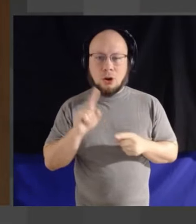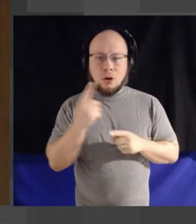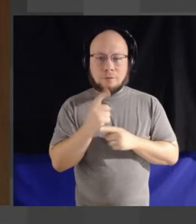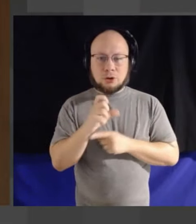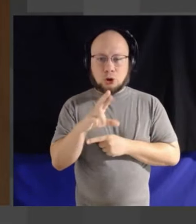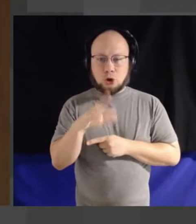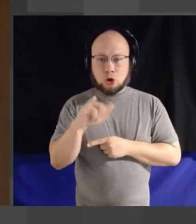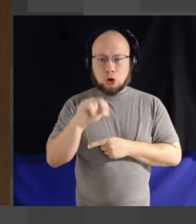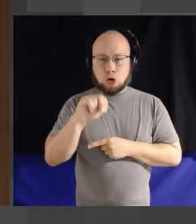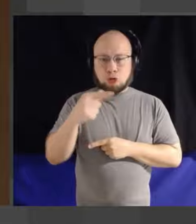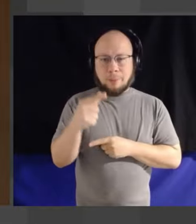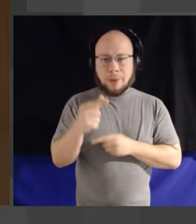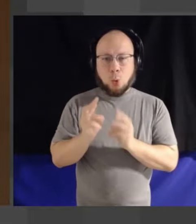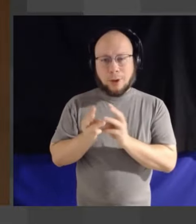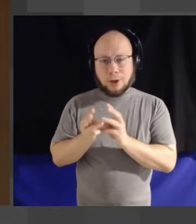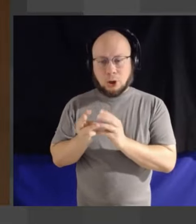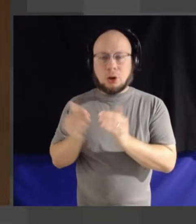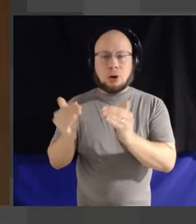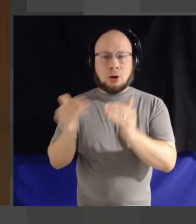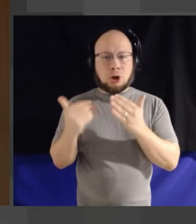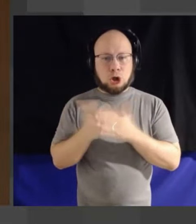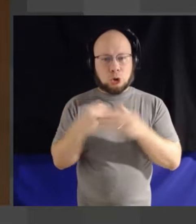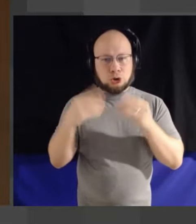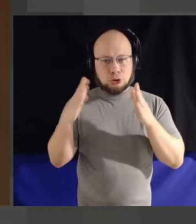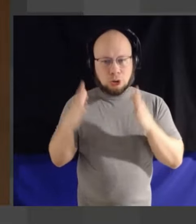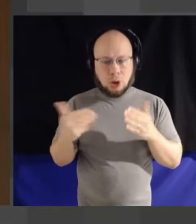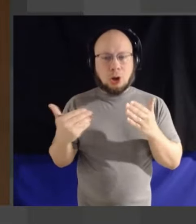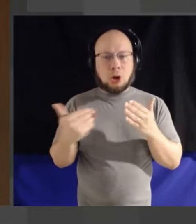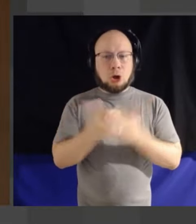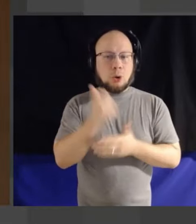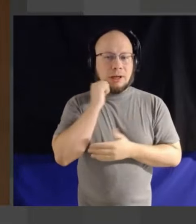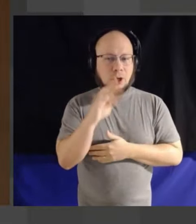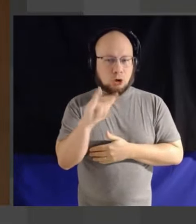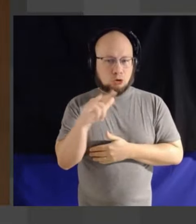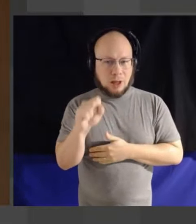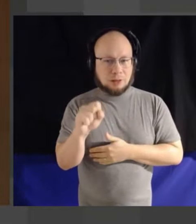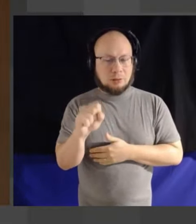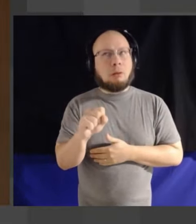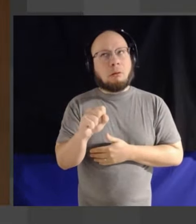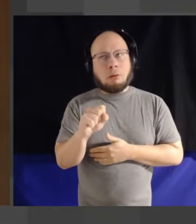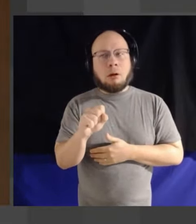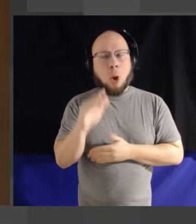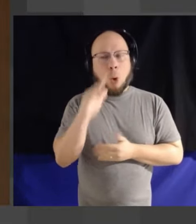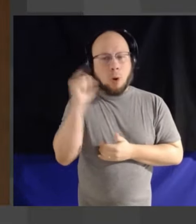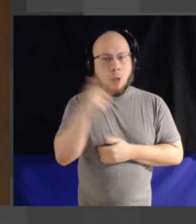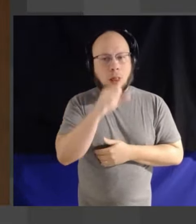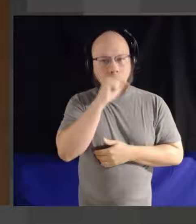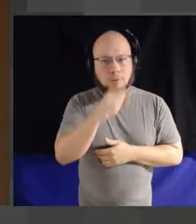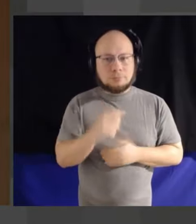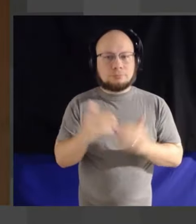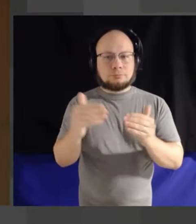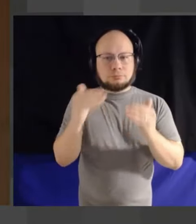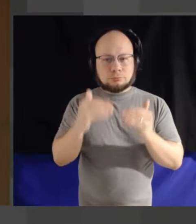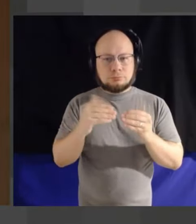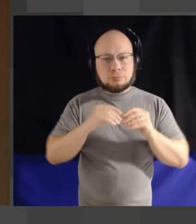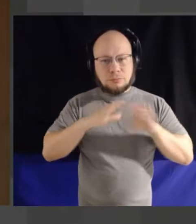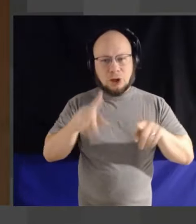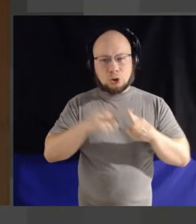MONTH. WE RELEASED FIRST THE CREEPING WINTER TOGETHER WITH OUR NEW